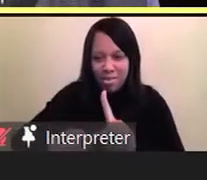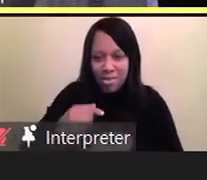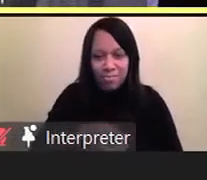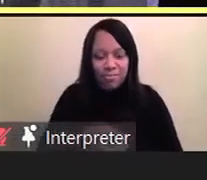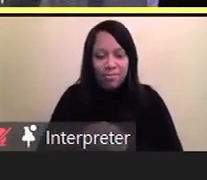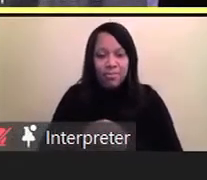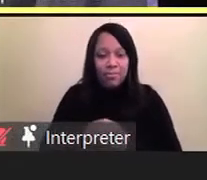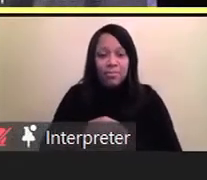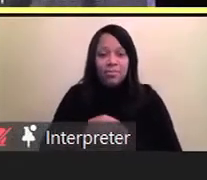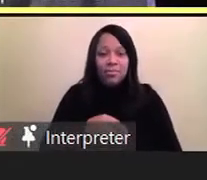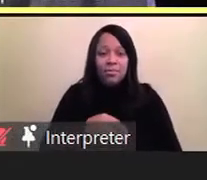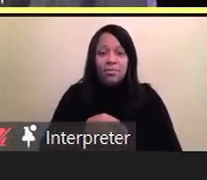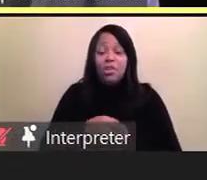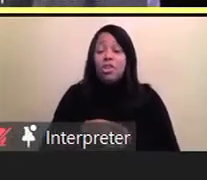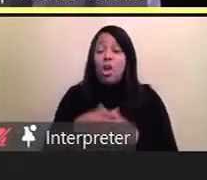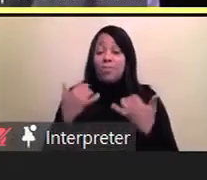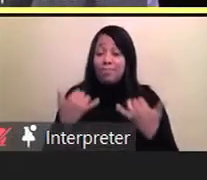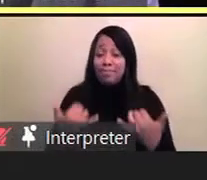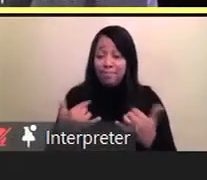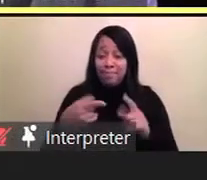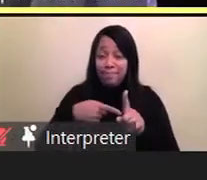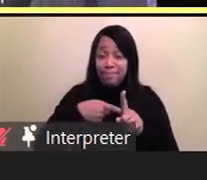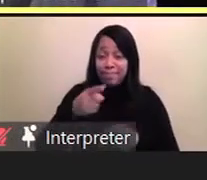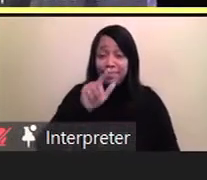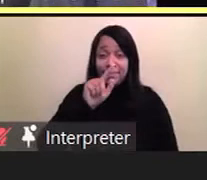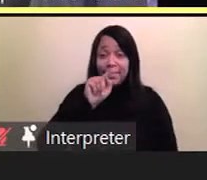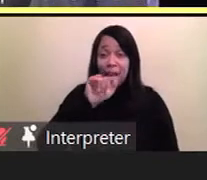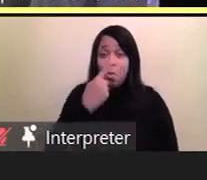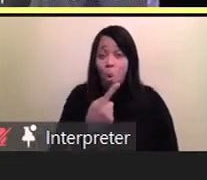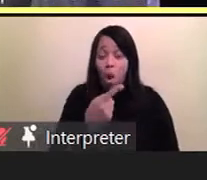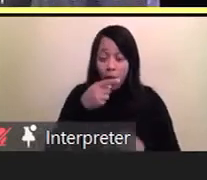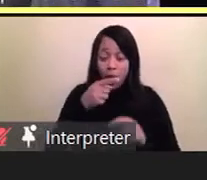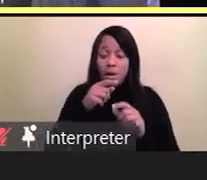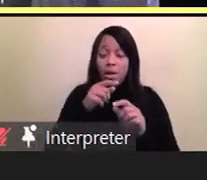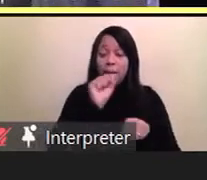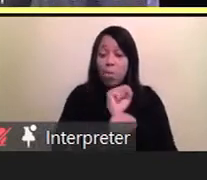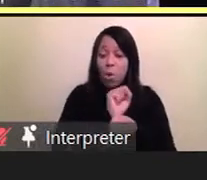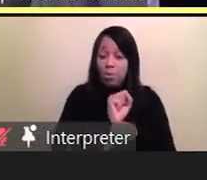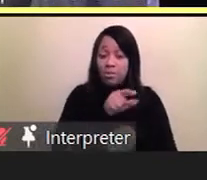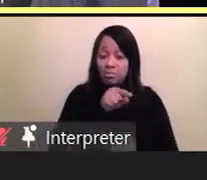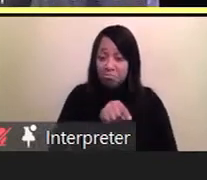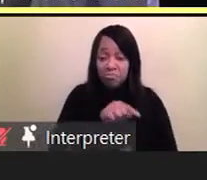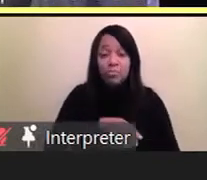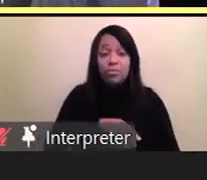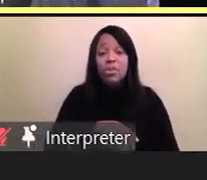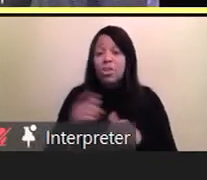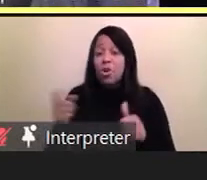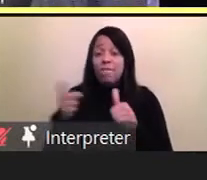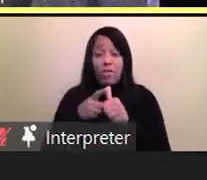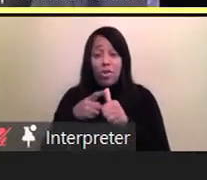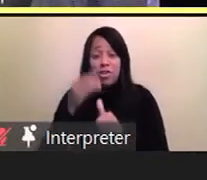So this is Title I, employment. The first thing you need to know is that the ADA does not